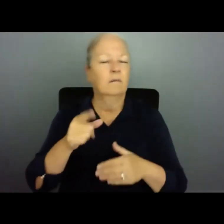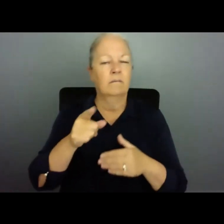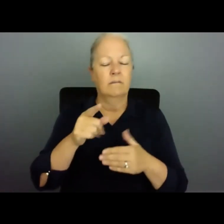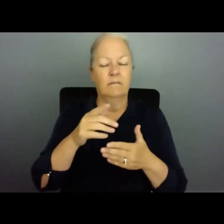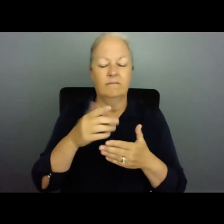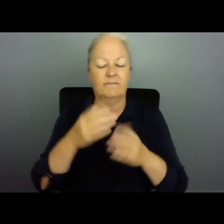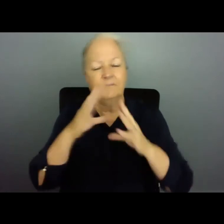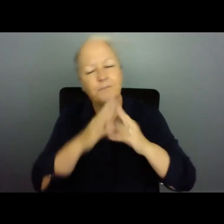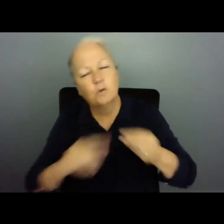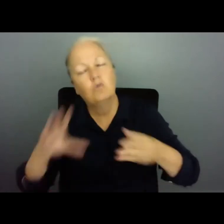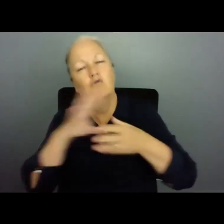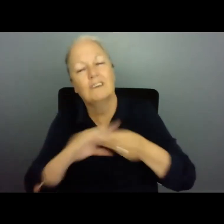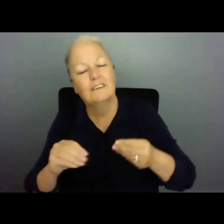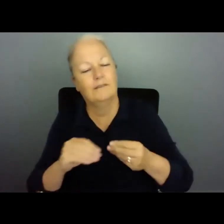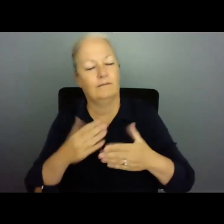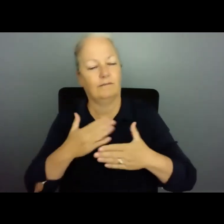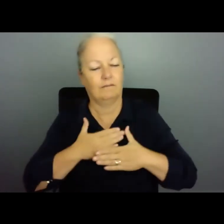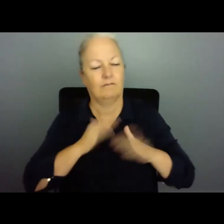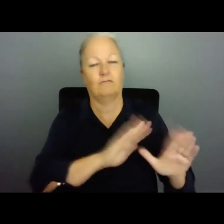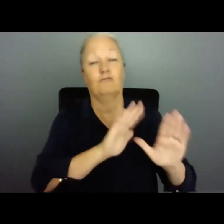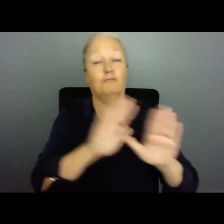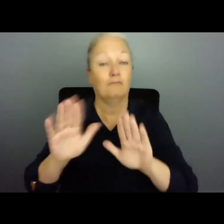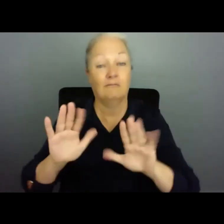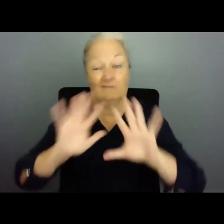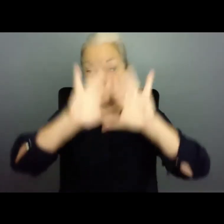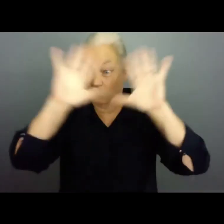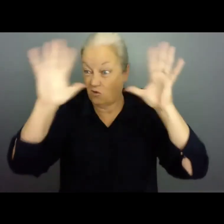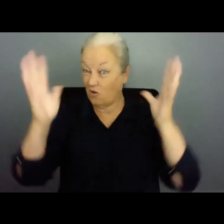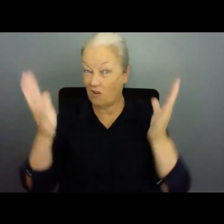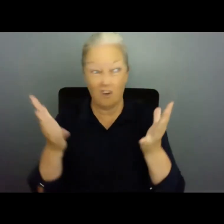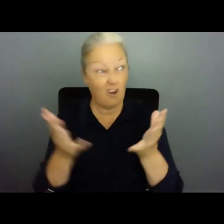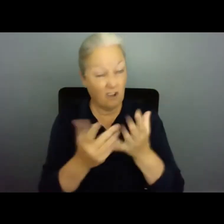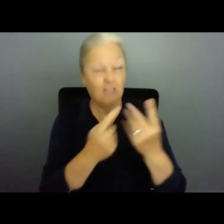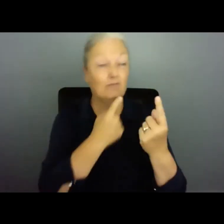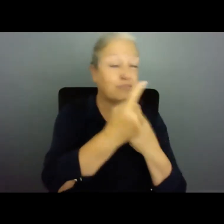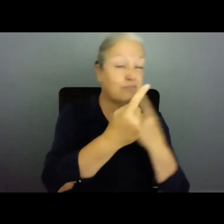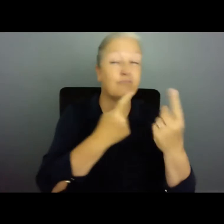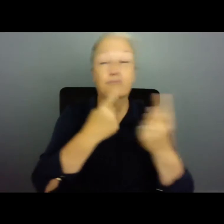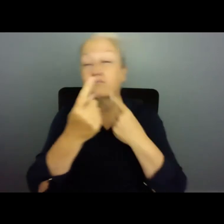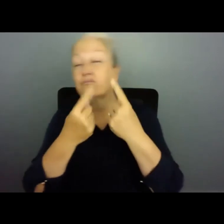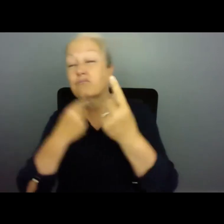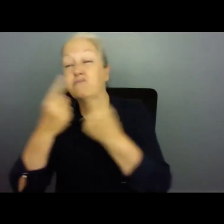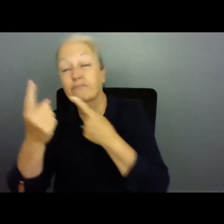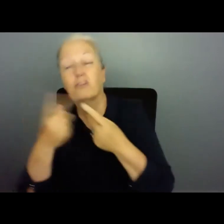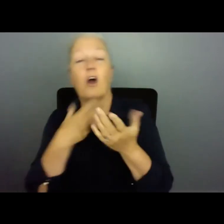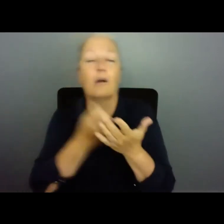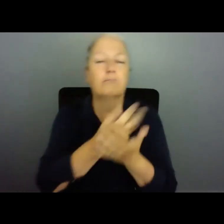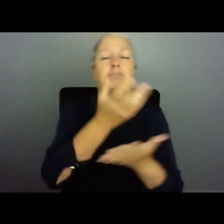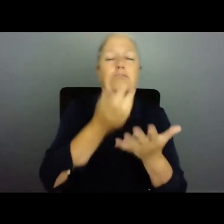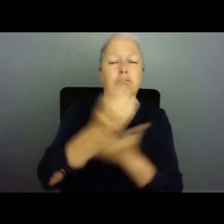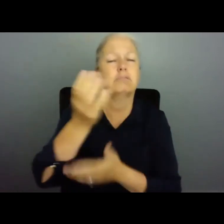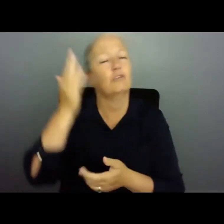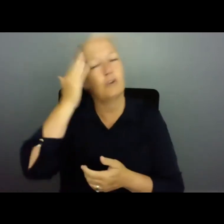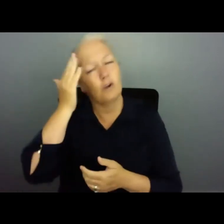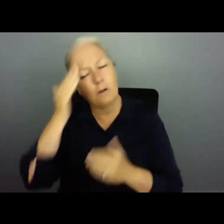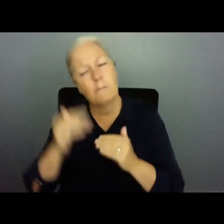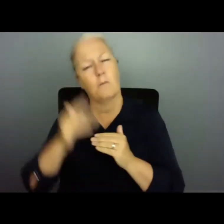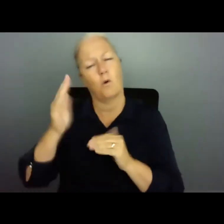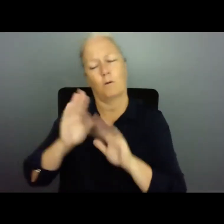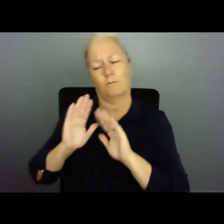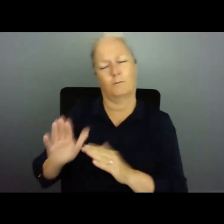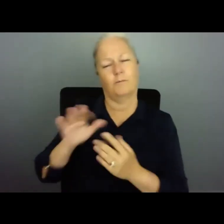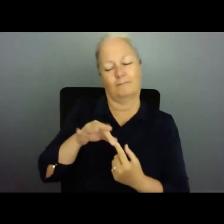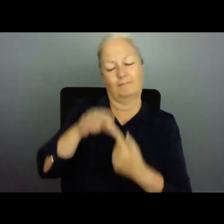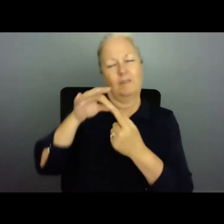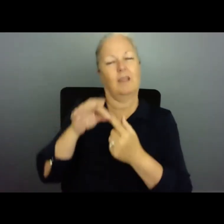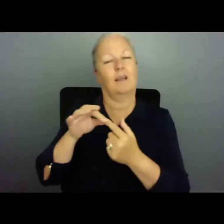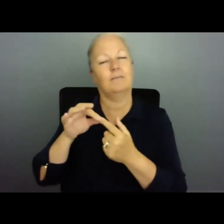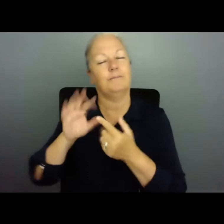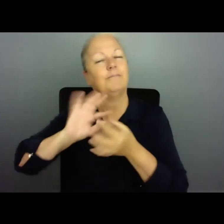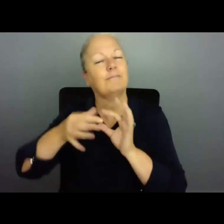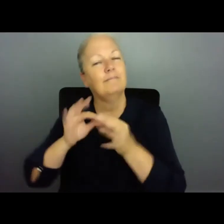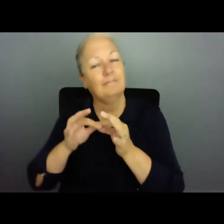all over the world to know more about the organization and we use sports as a core